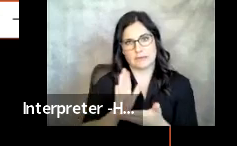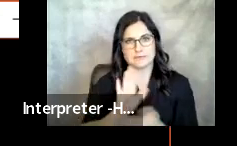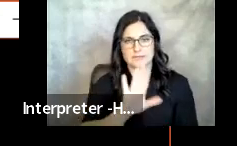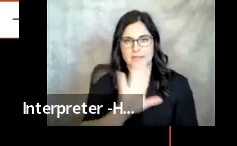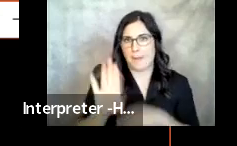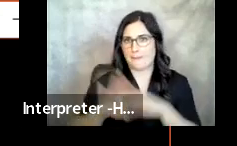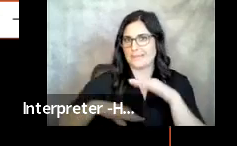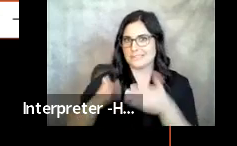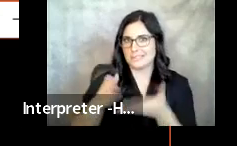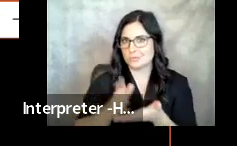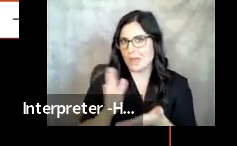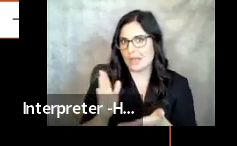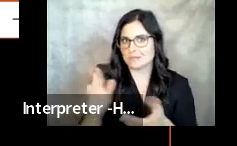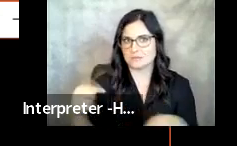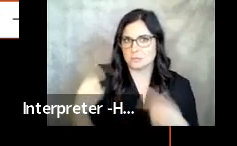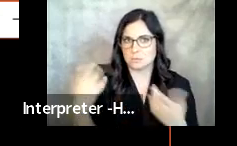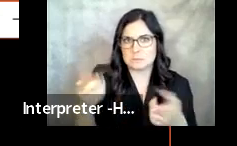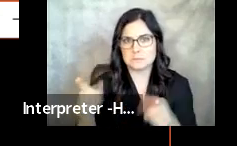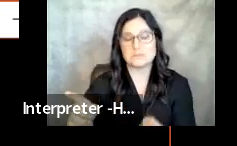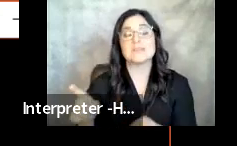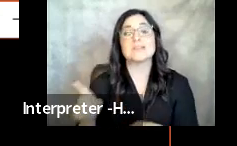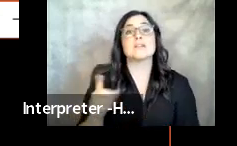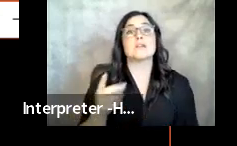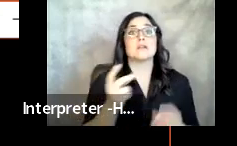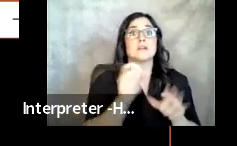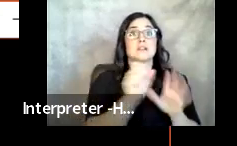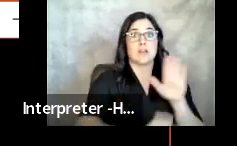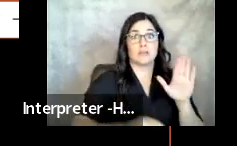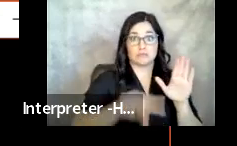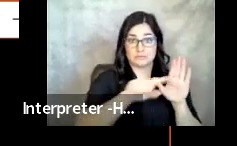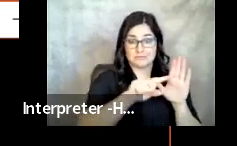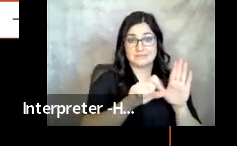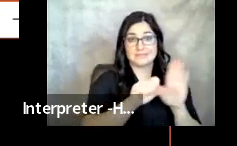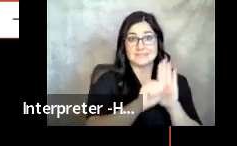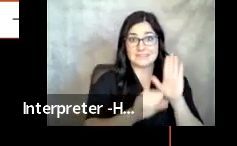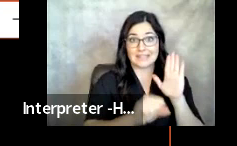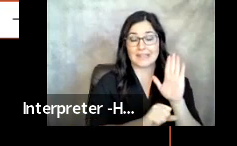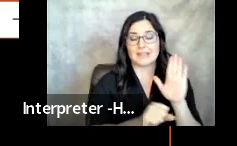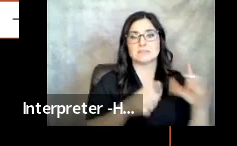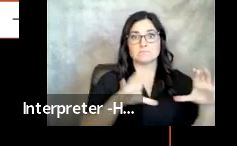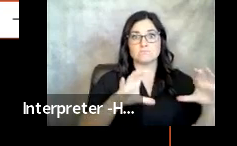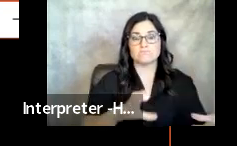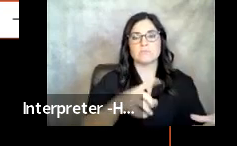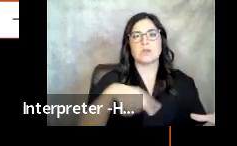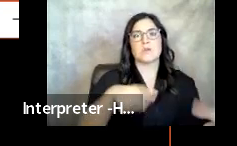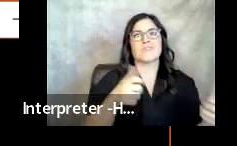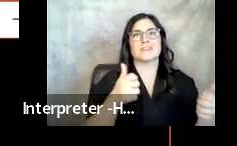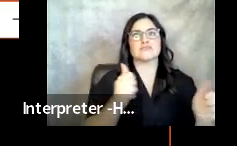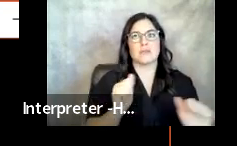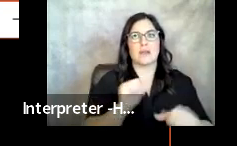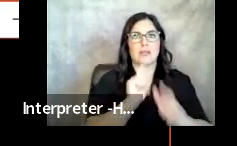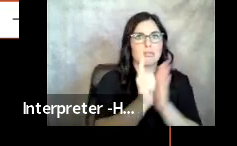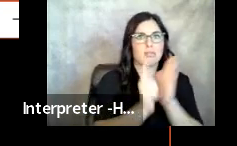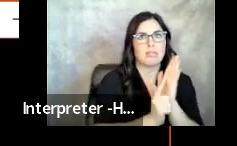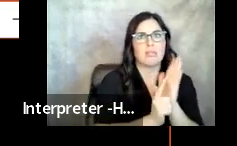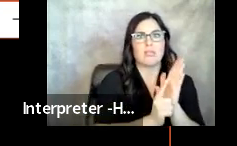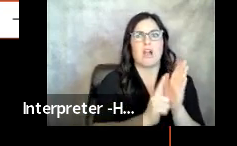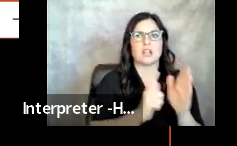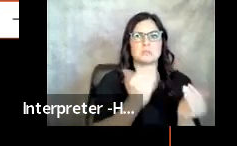Almost automatically, the southern states tried. To pass. Laws. Restricting black people's movements. The right to.